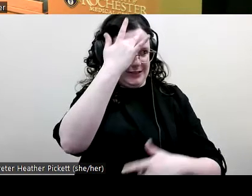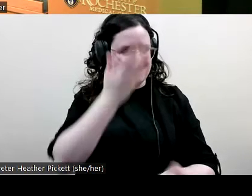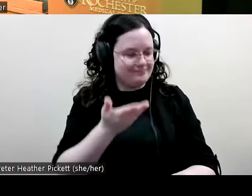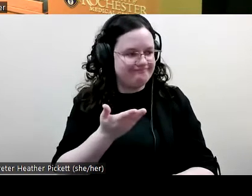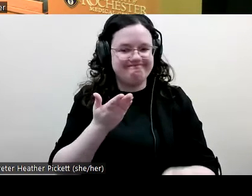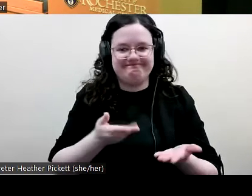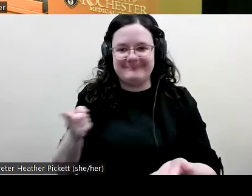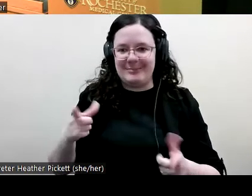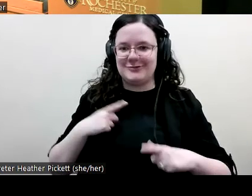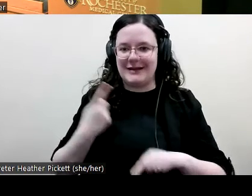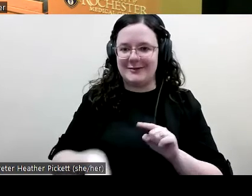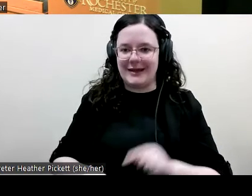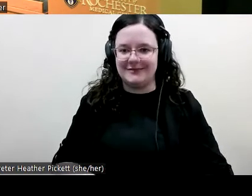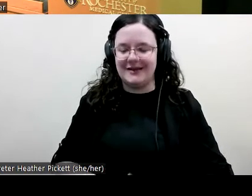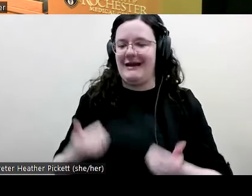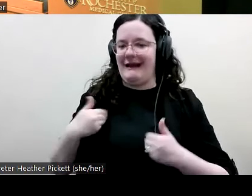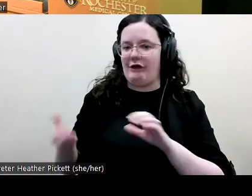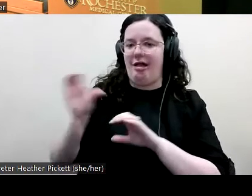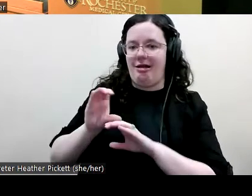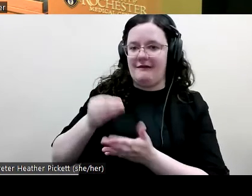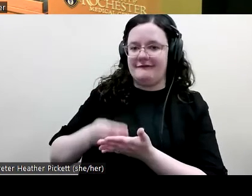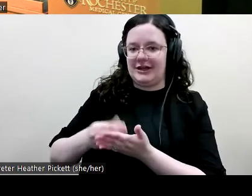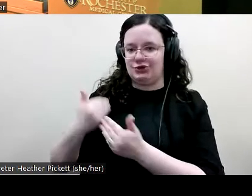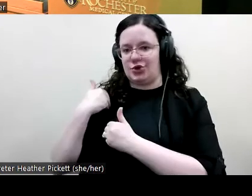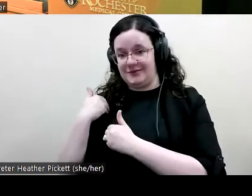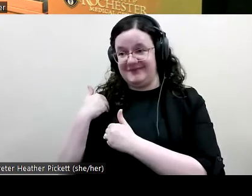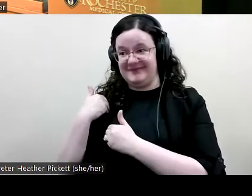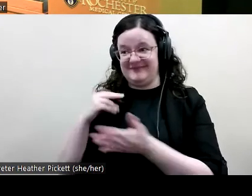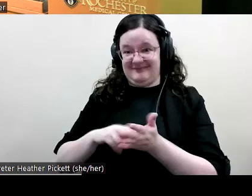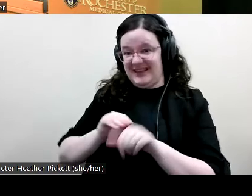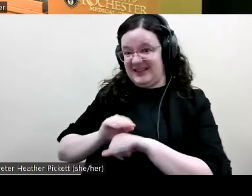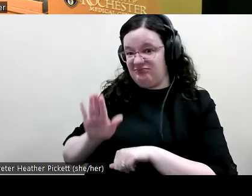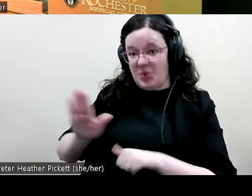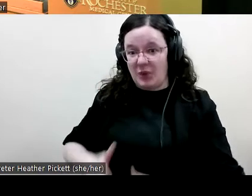burdens and so your life has also changed in terms of when you can retire um trying to figure